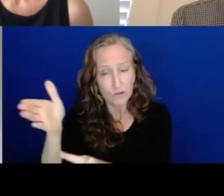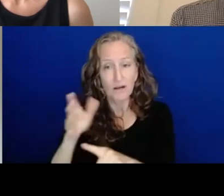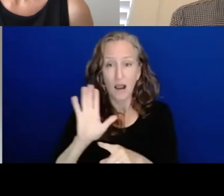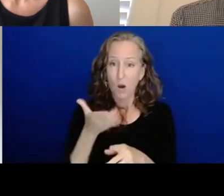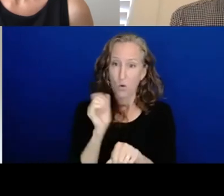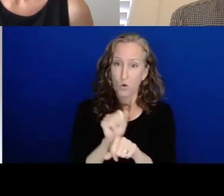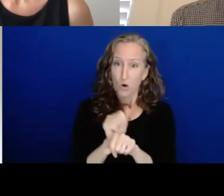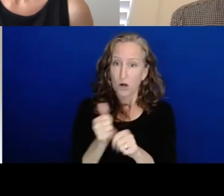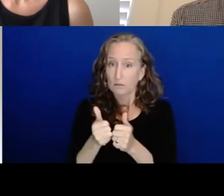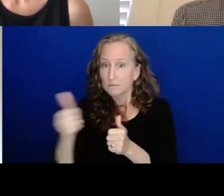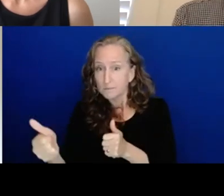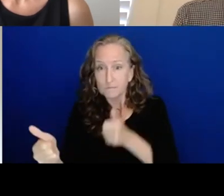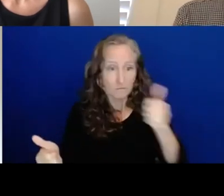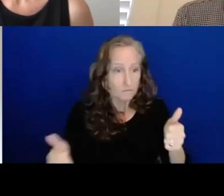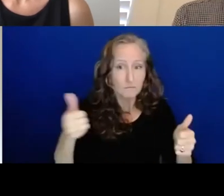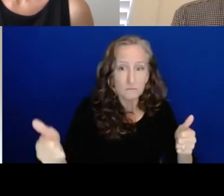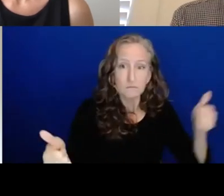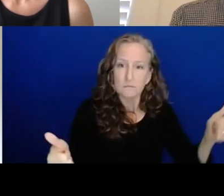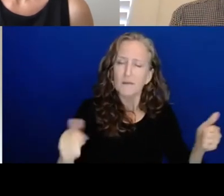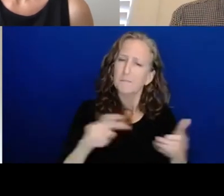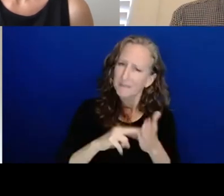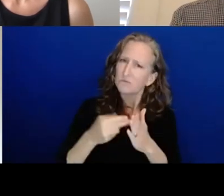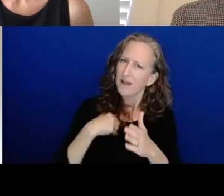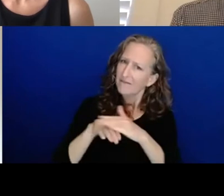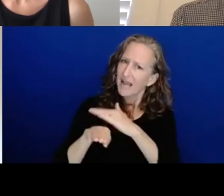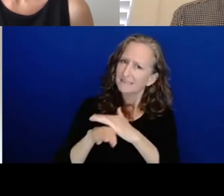should give us access to greater diversity, since folks are going to be working from home.